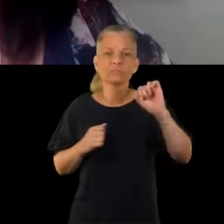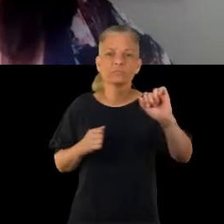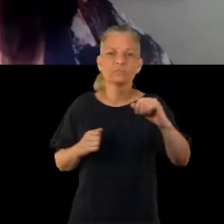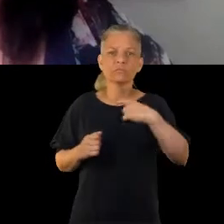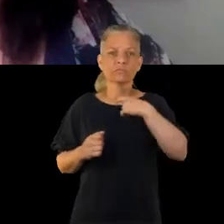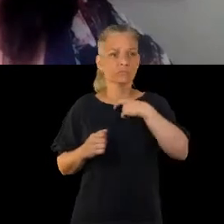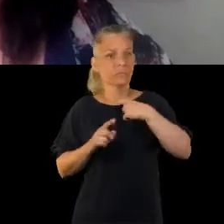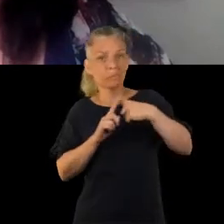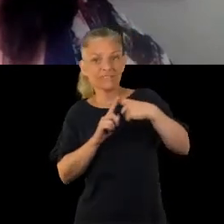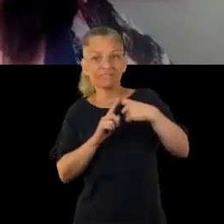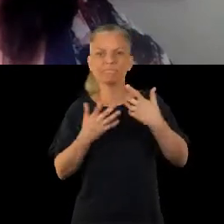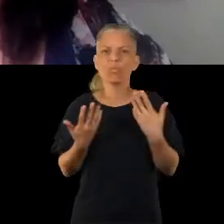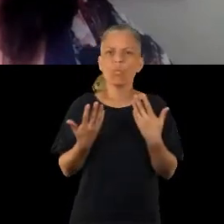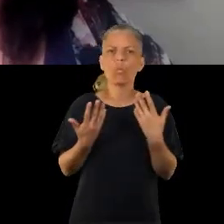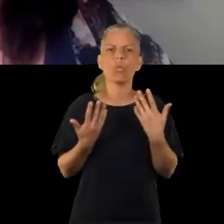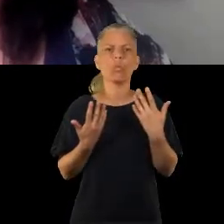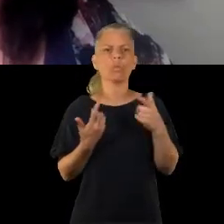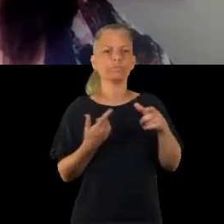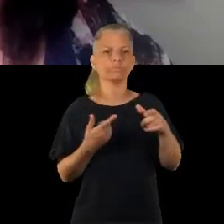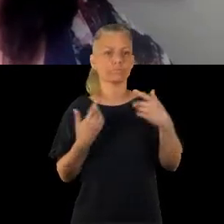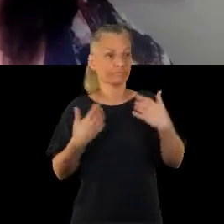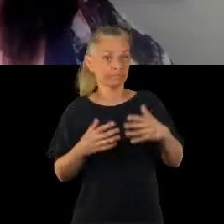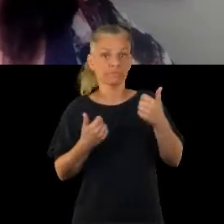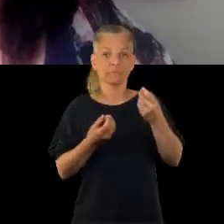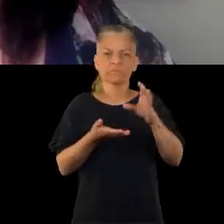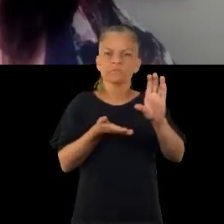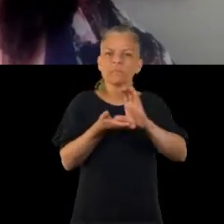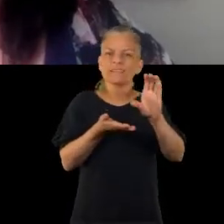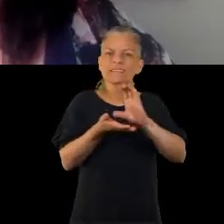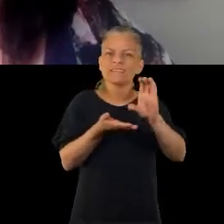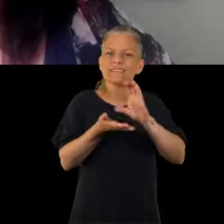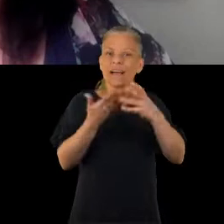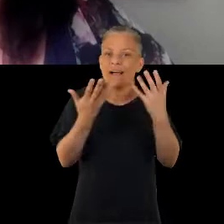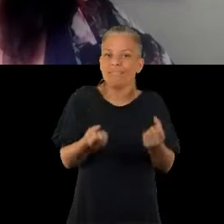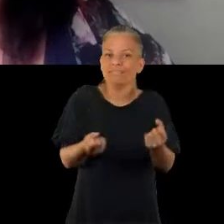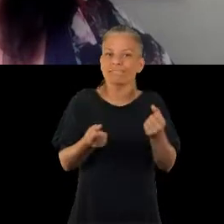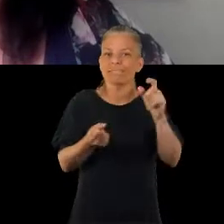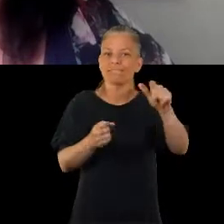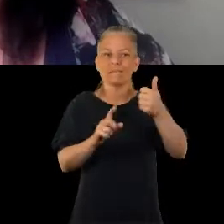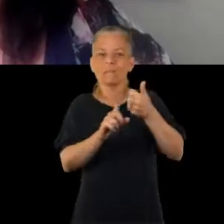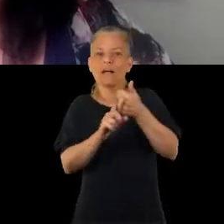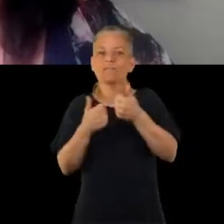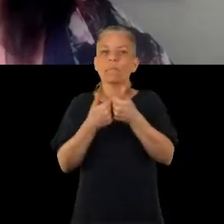I’m interested to get your perspective on how that is working in the NHS in England,